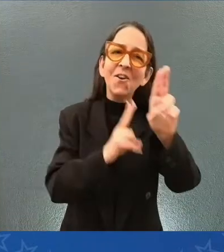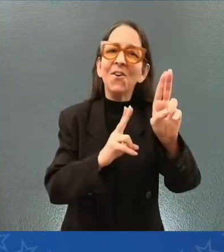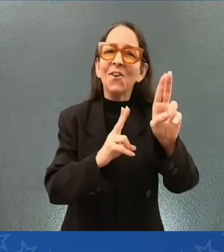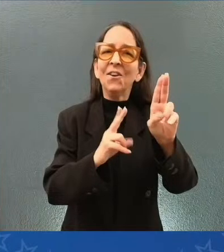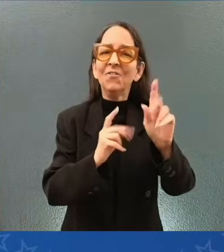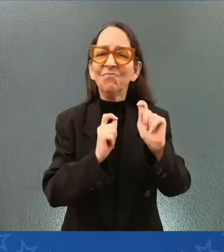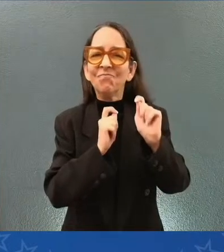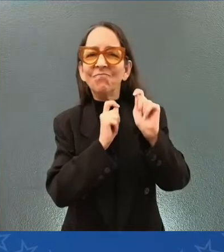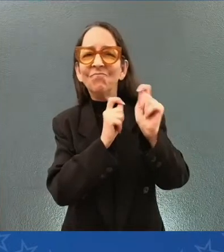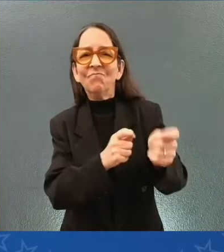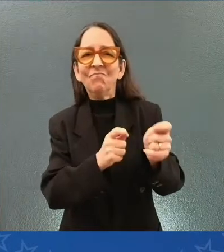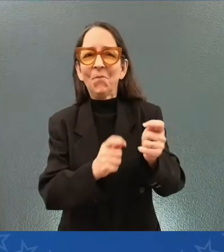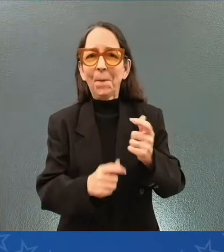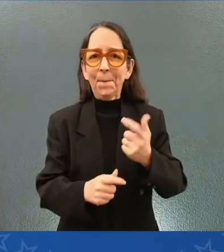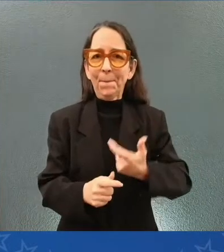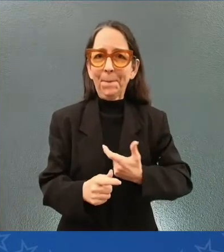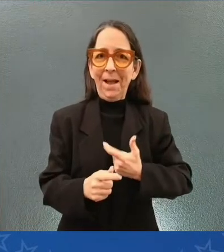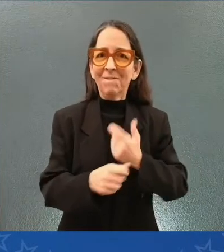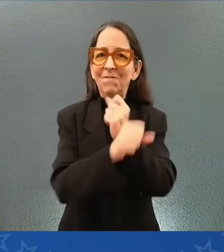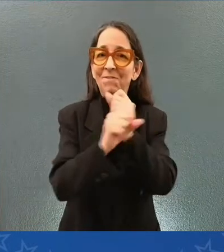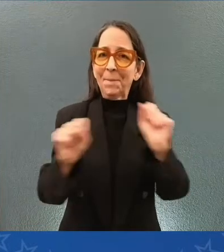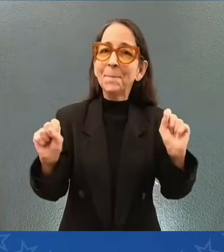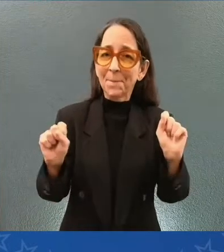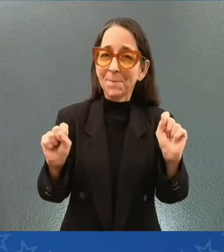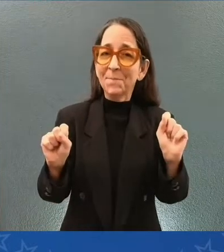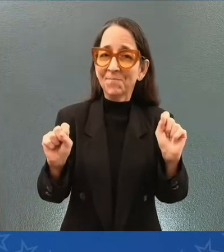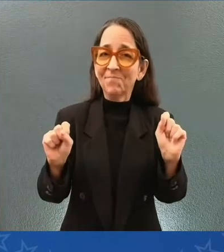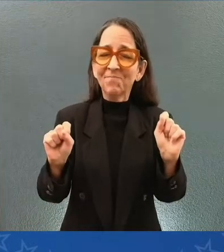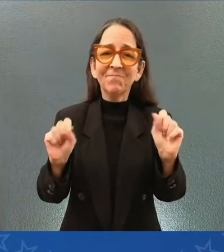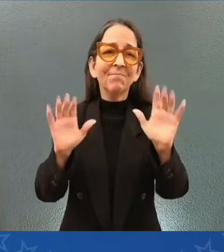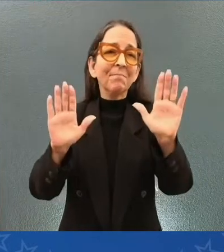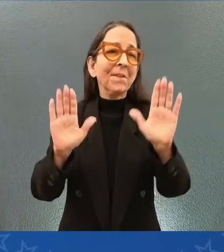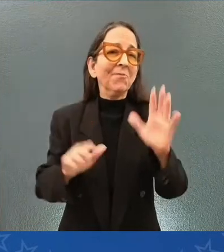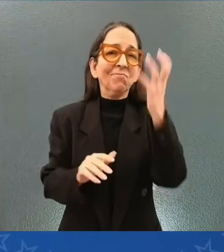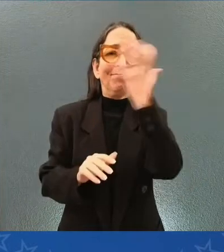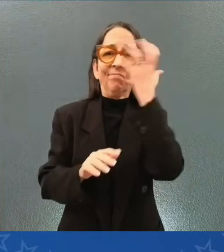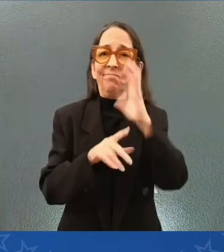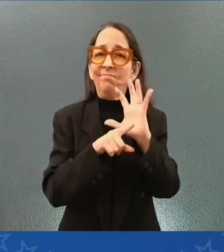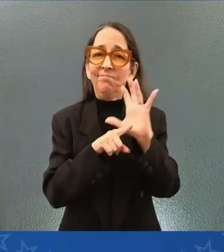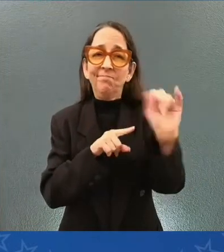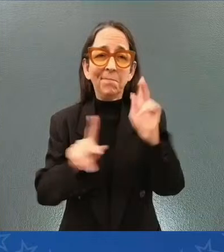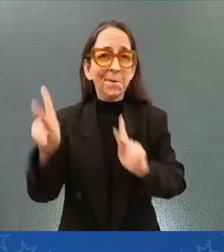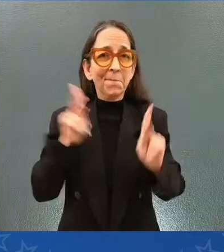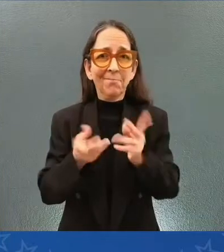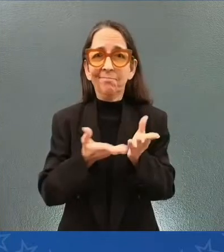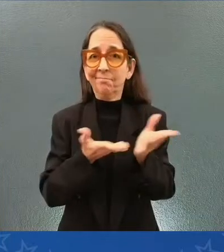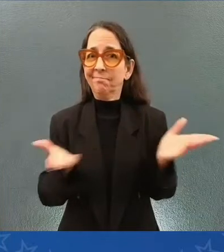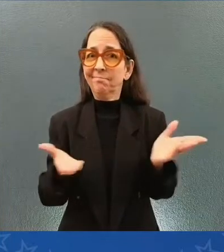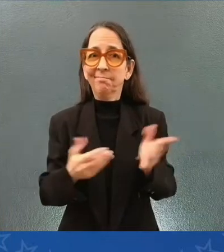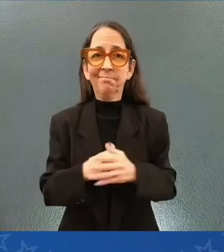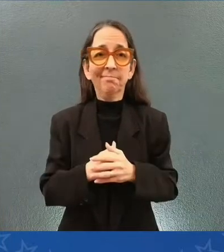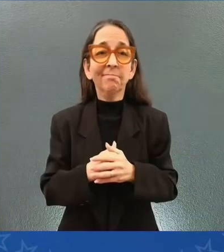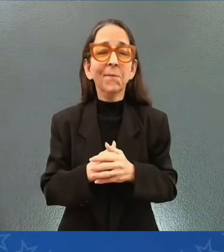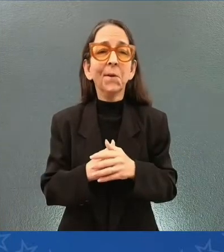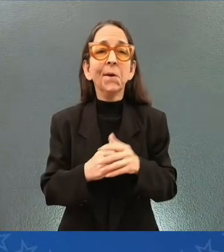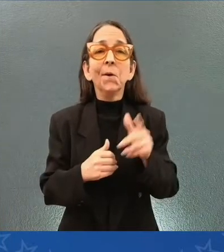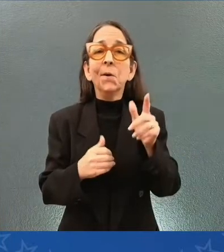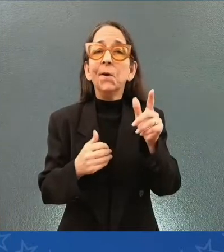On a group of extraordinary, truly extraordinary people who gave their sacred effort, their sacred effort,